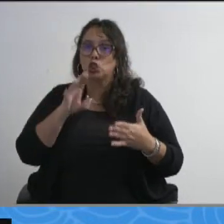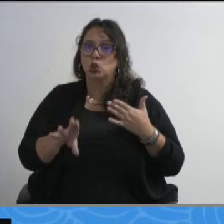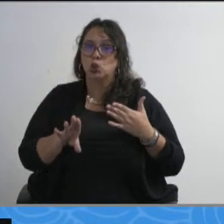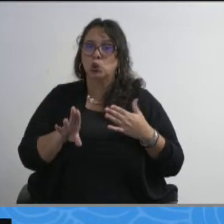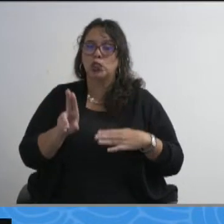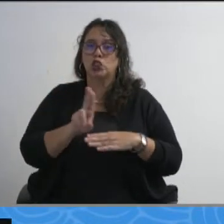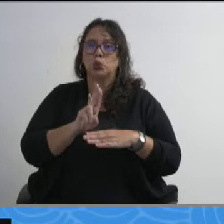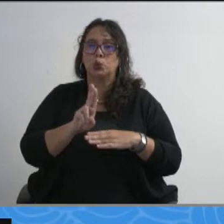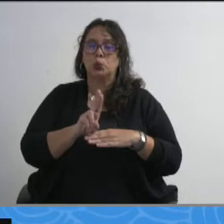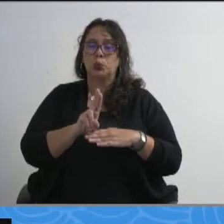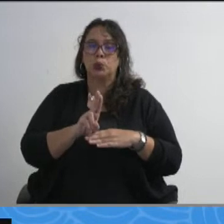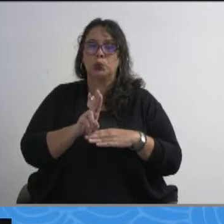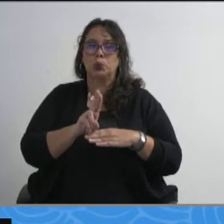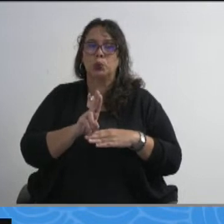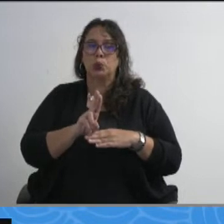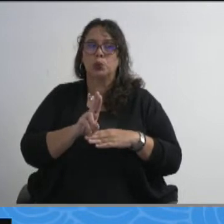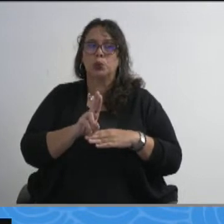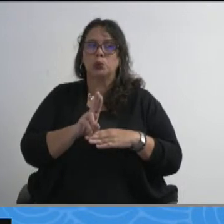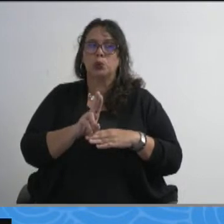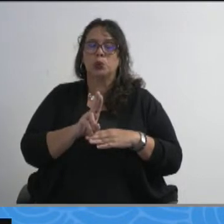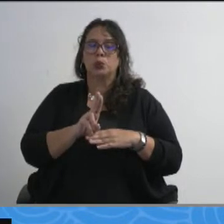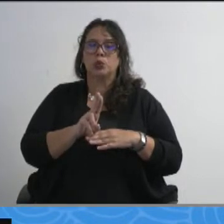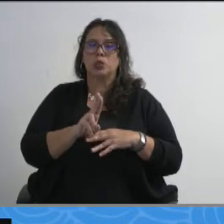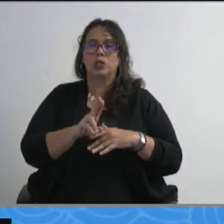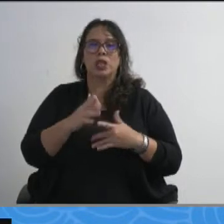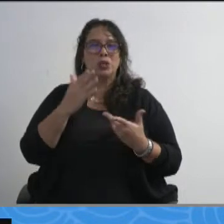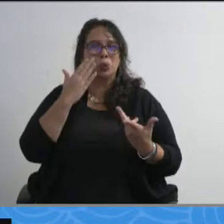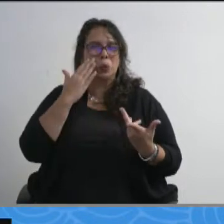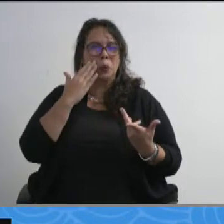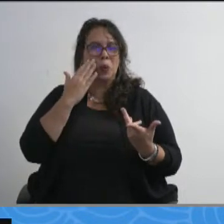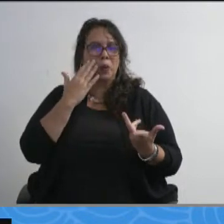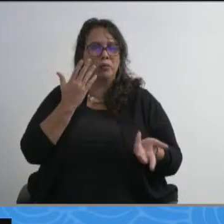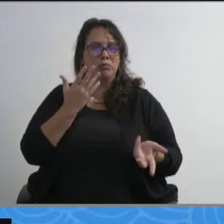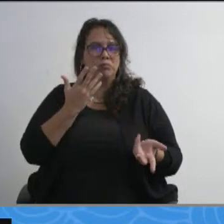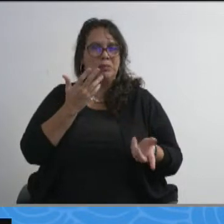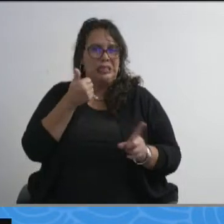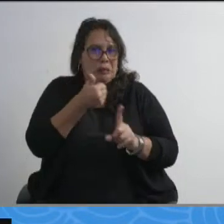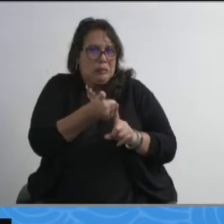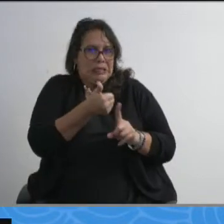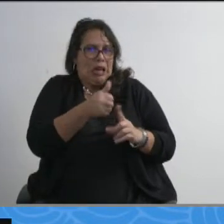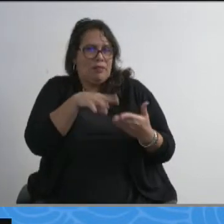with individual-use devices. So, we're really trying to put someone here.